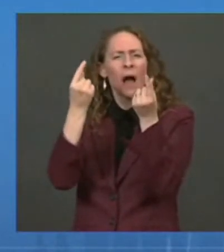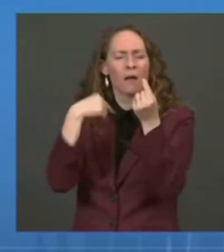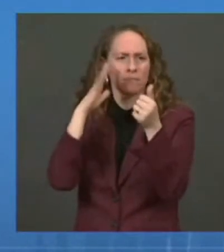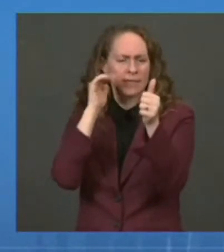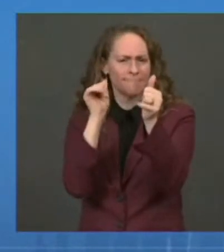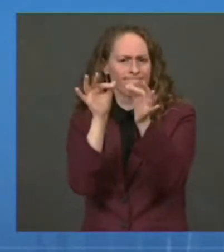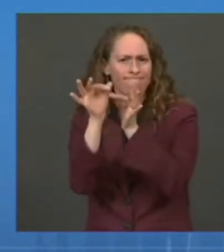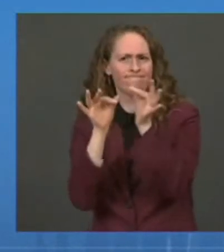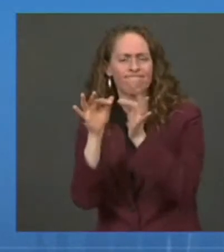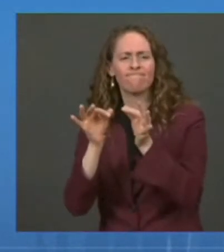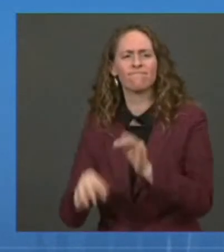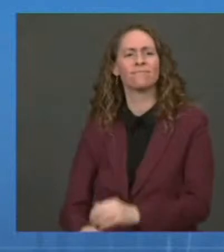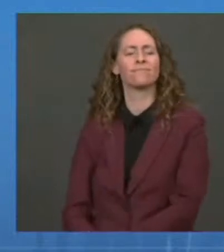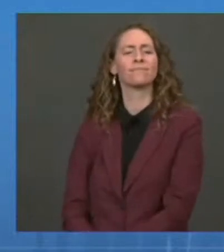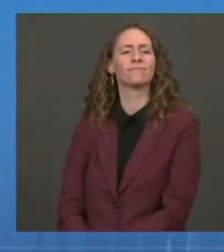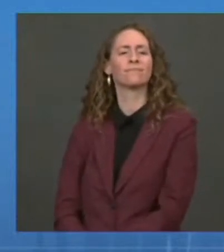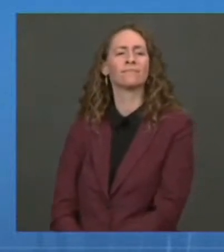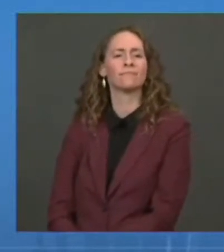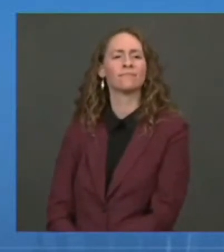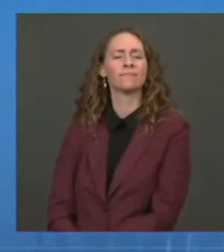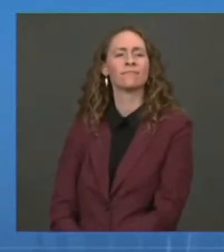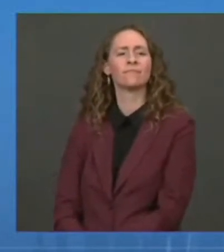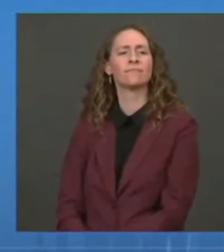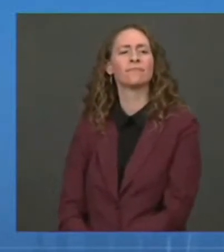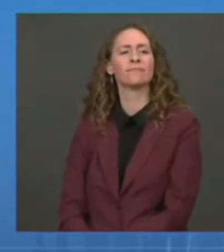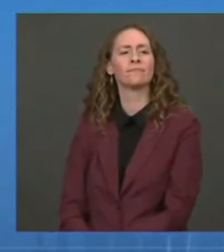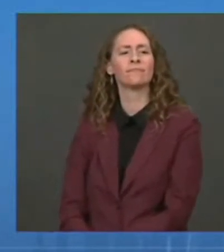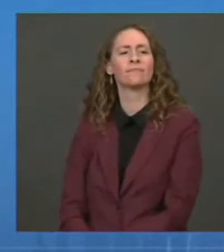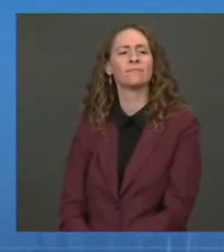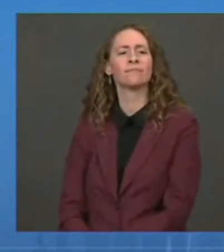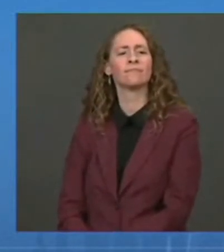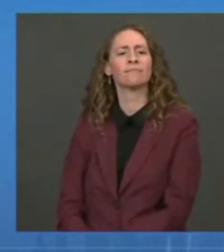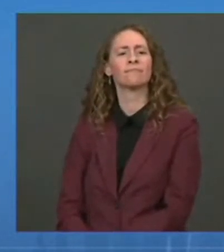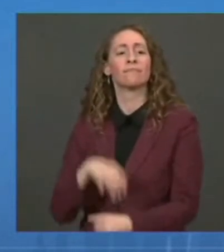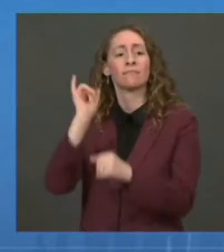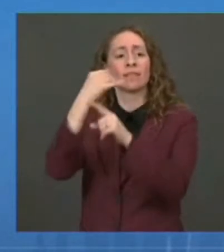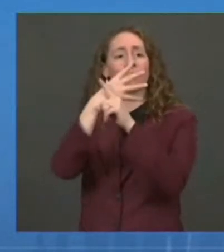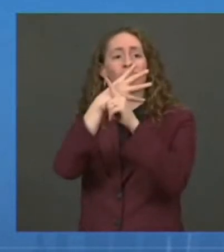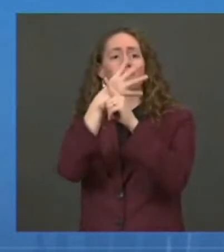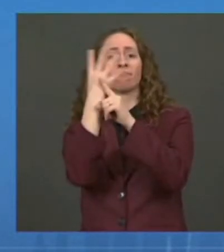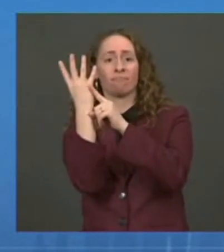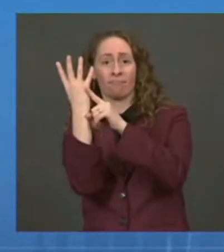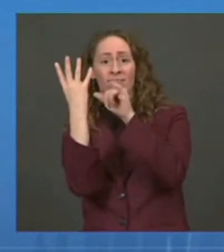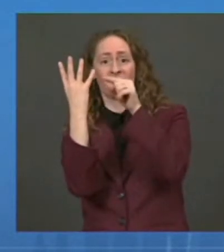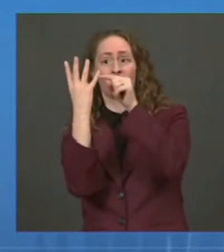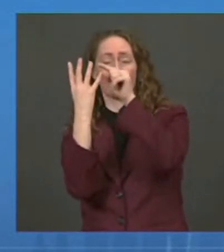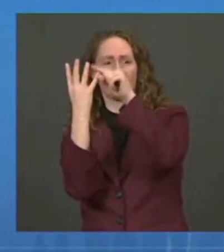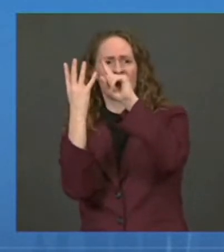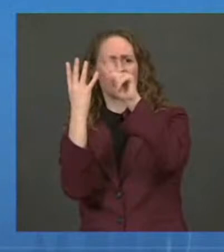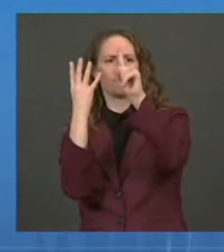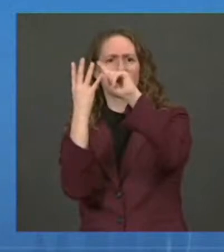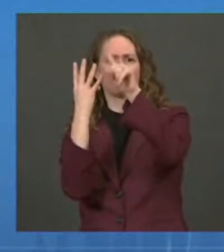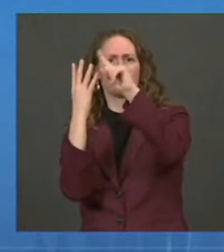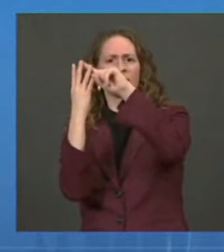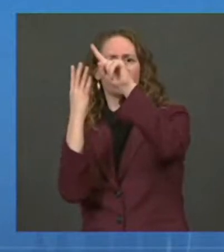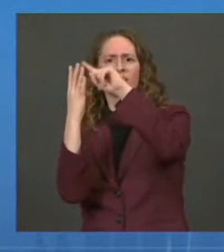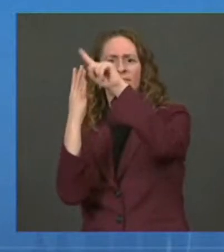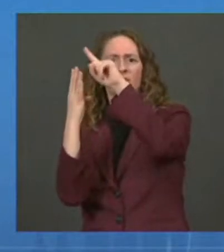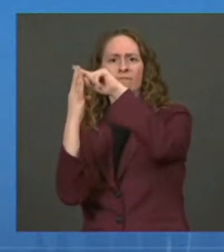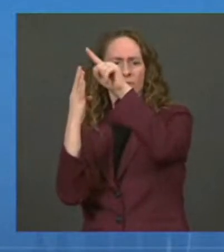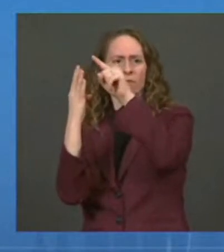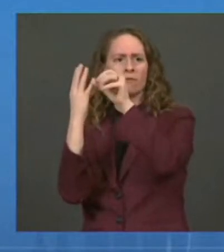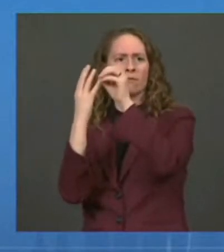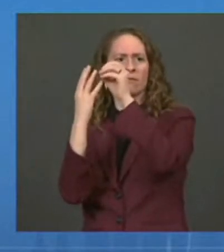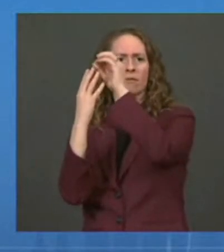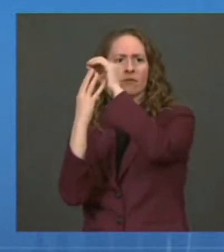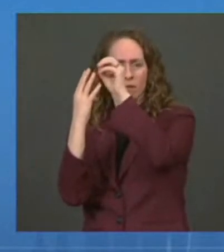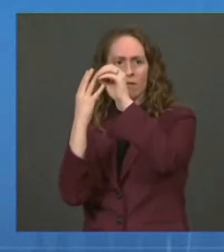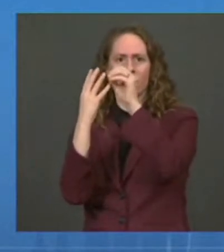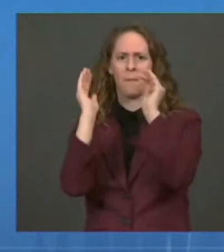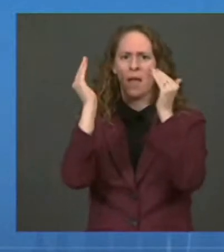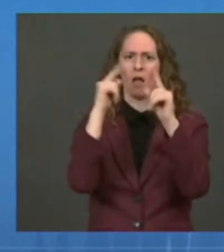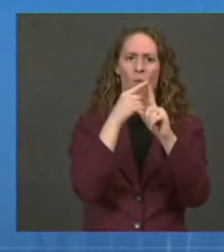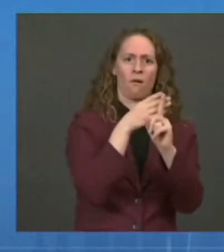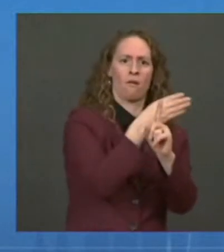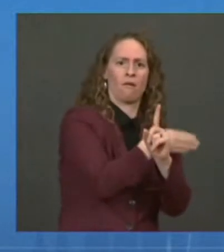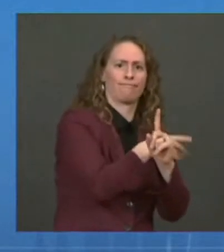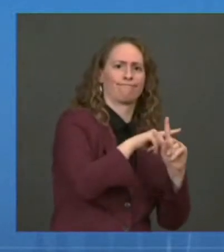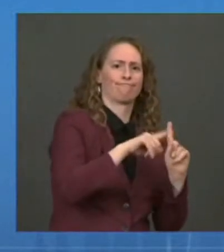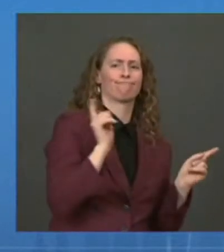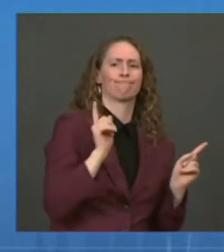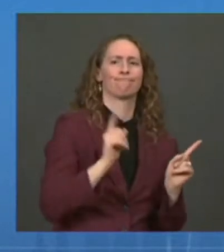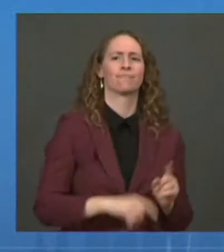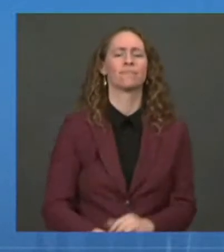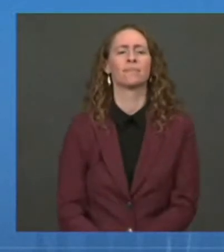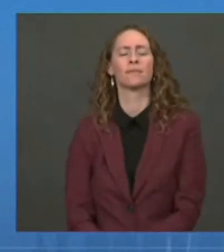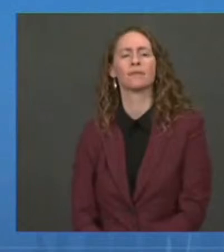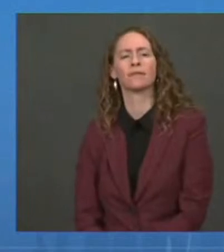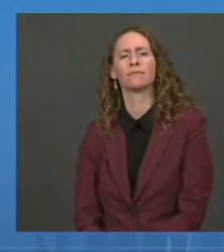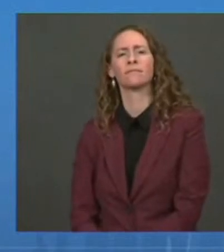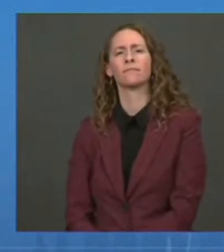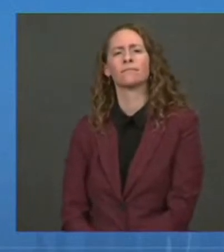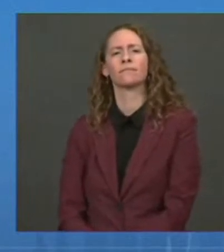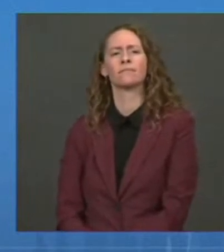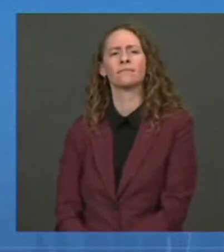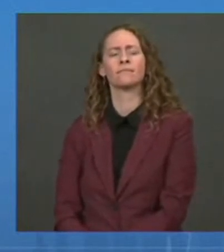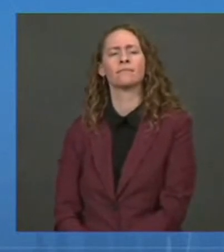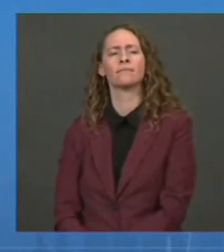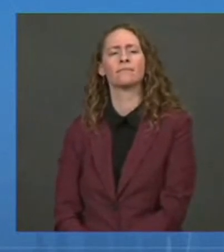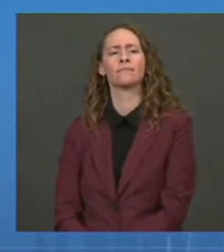THE T AND AND THE K IS THE AND